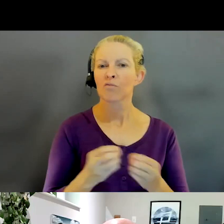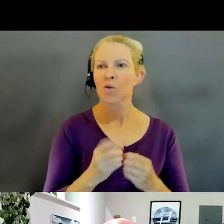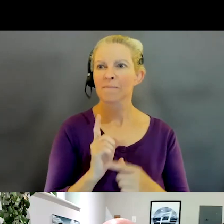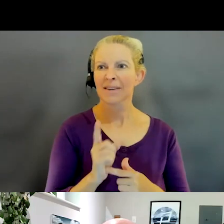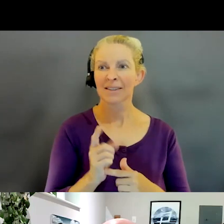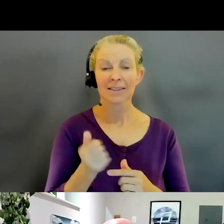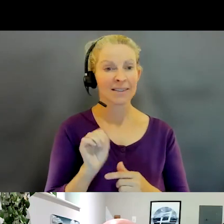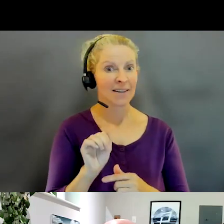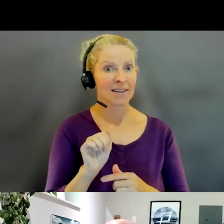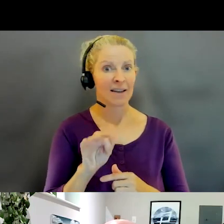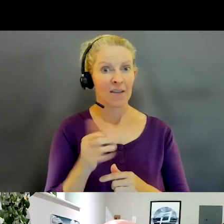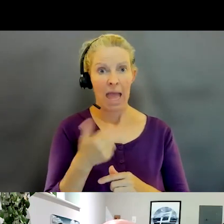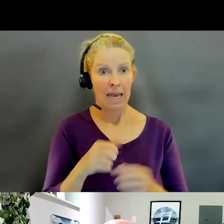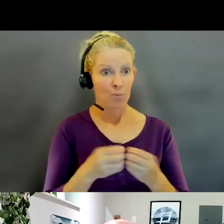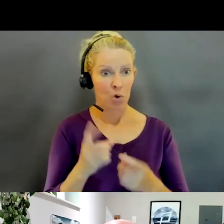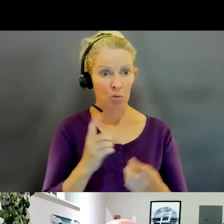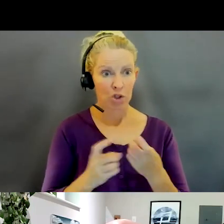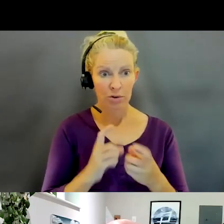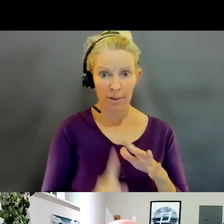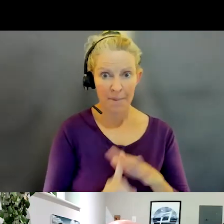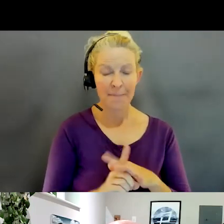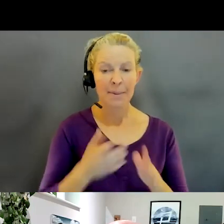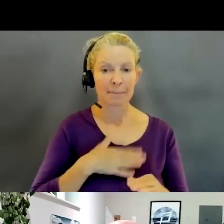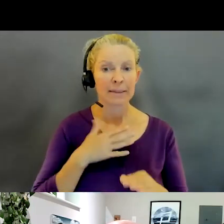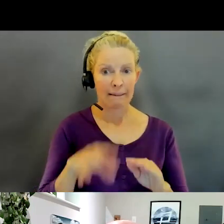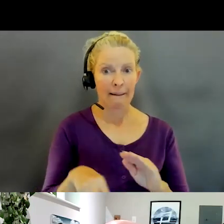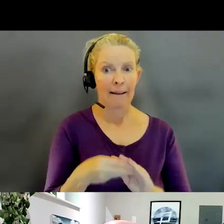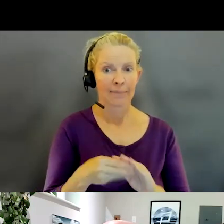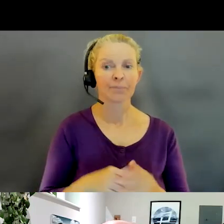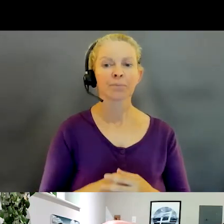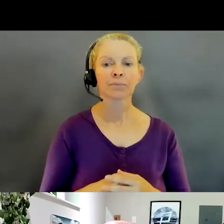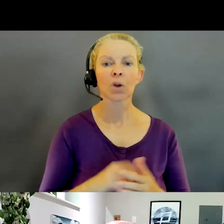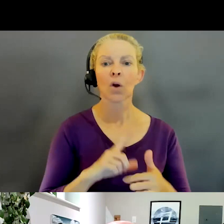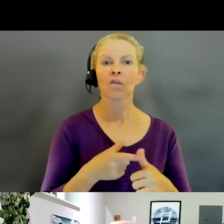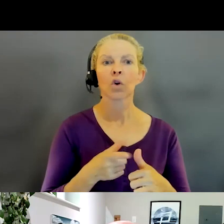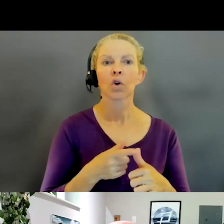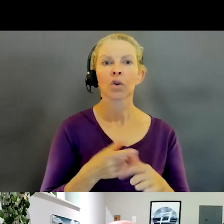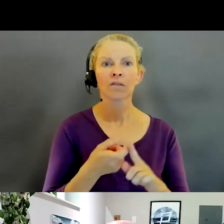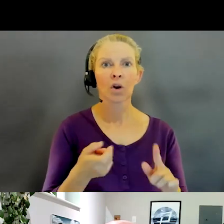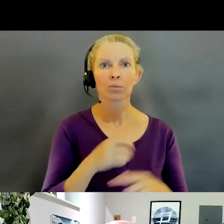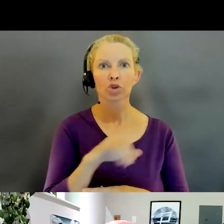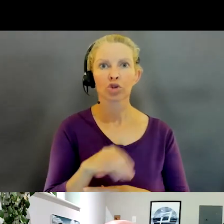please add them. This first one is from Josh. They asked, I understand AI isn't